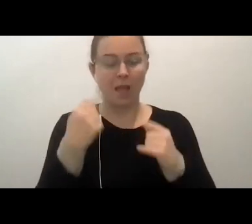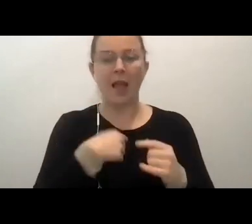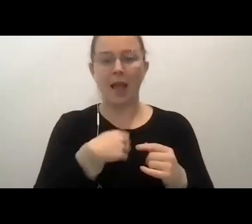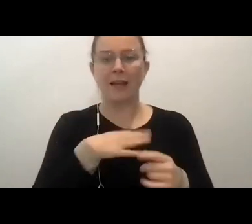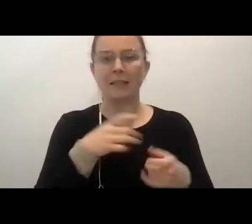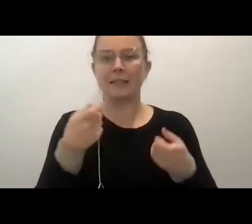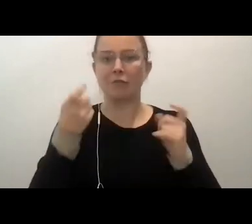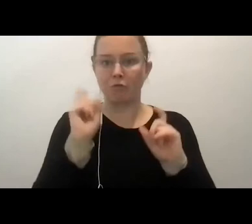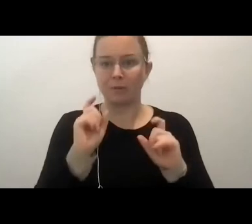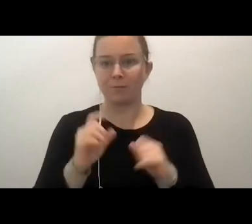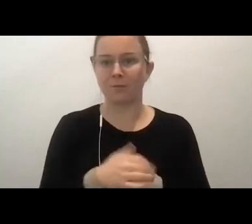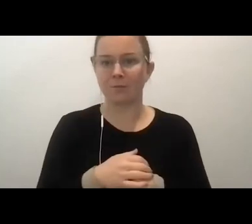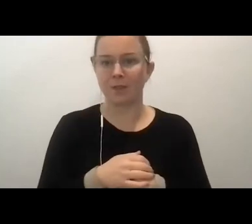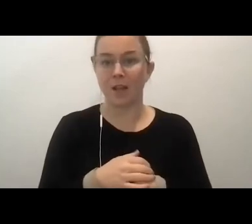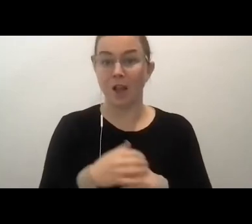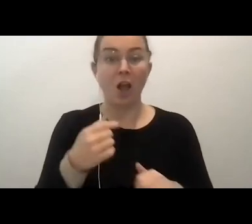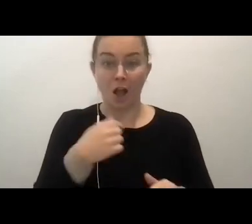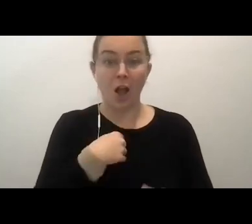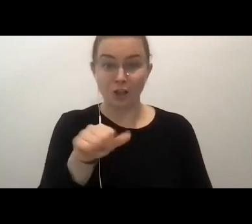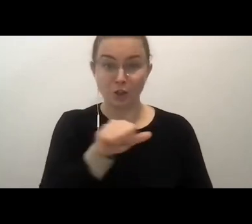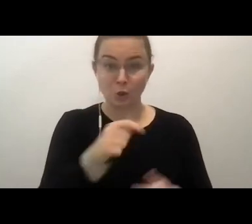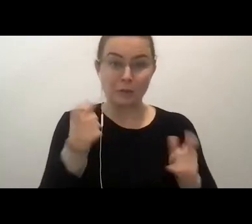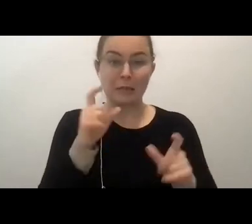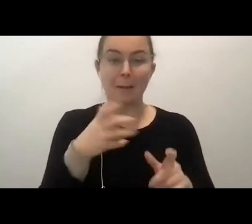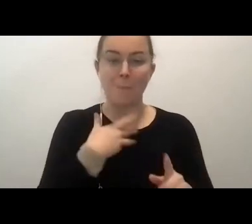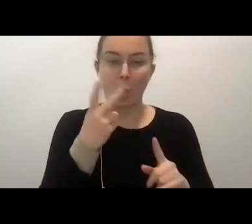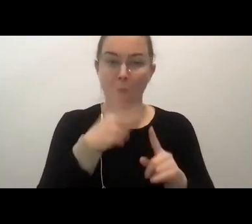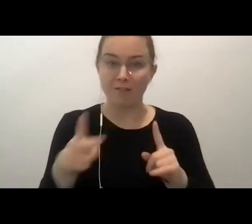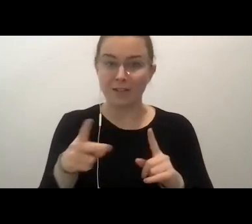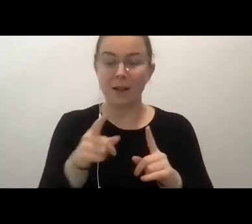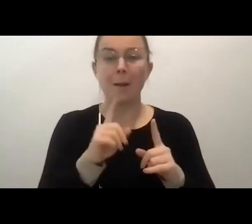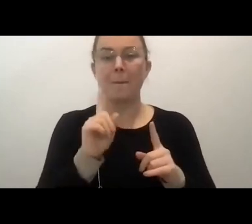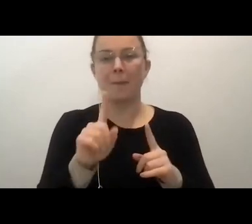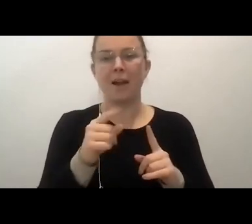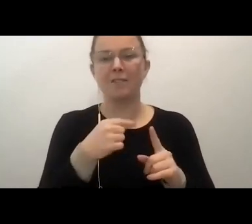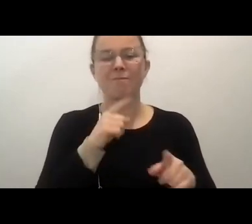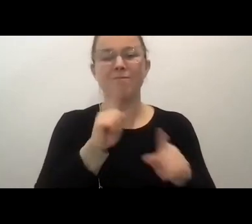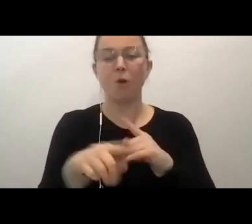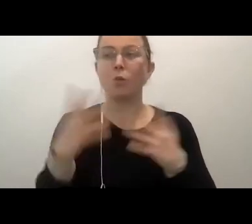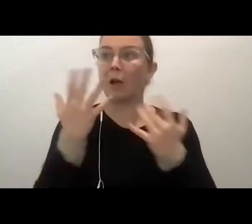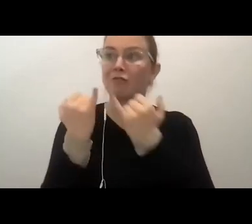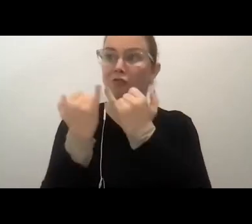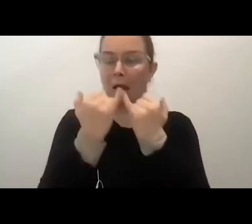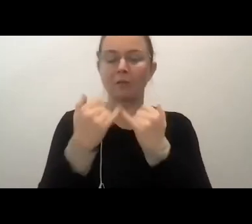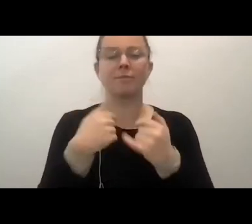I should be wearing it more often but I wear it mostly in crowded places.